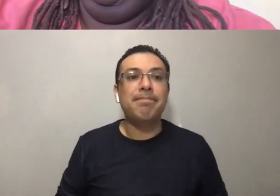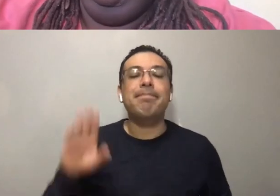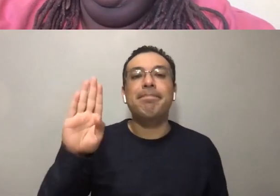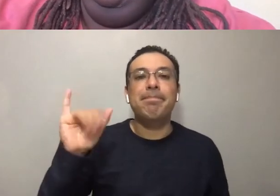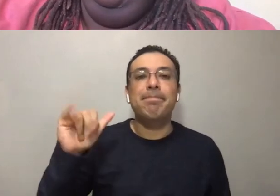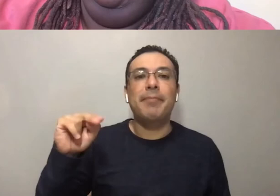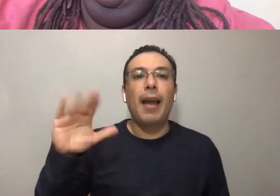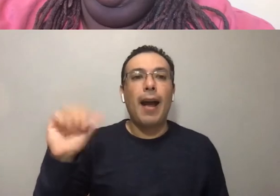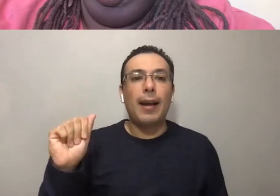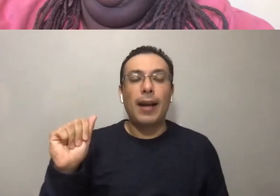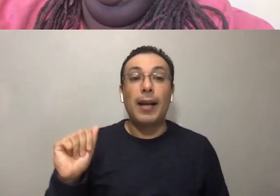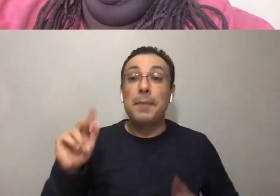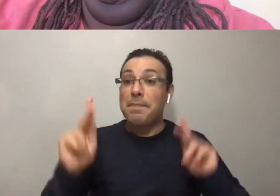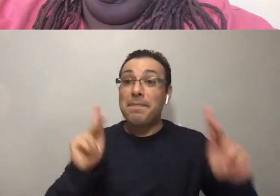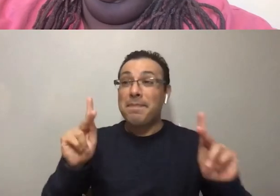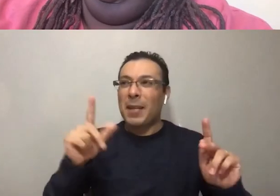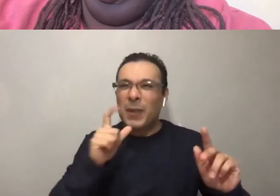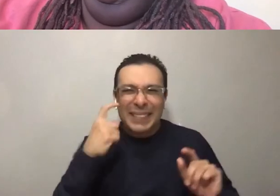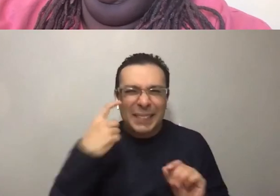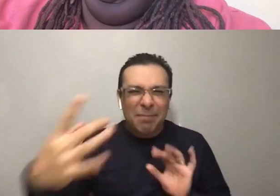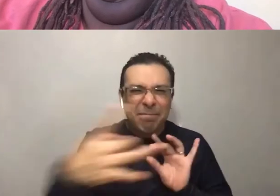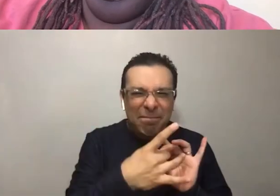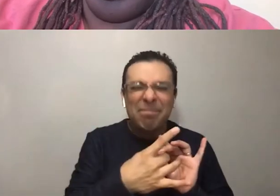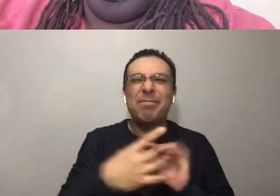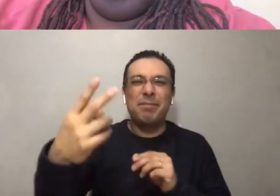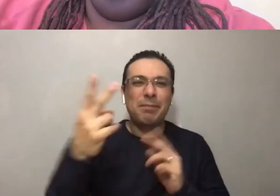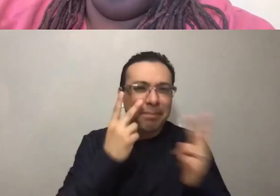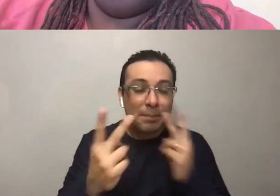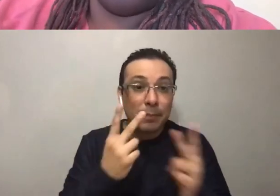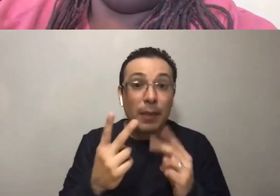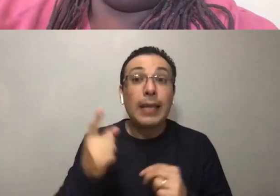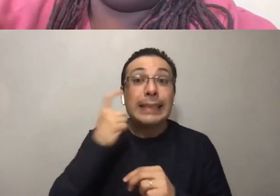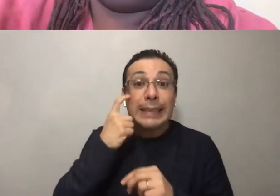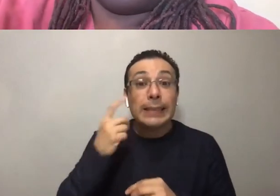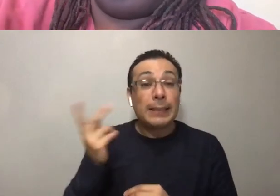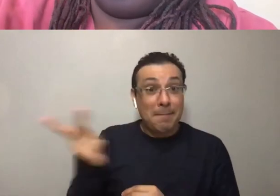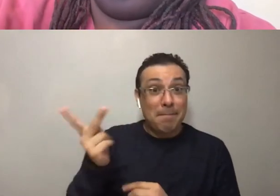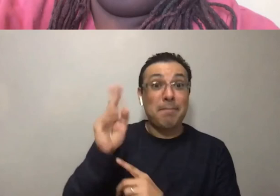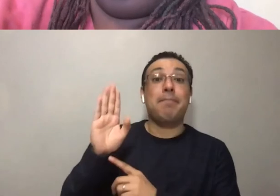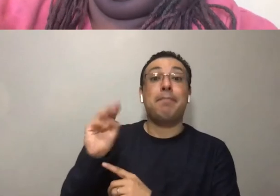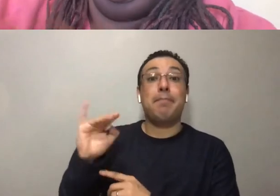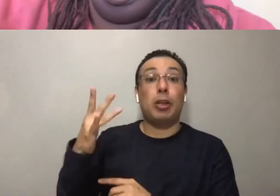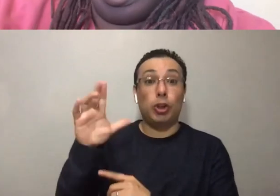some of the things that Imani and Michelle shared included, holding yourselves accountable,